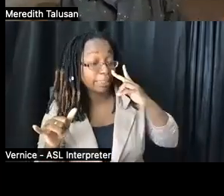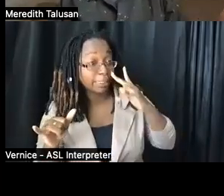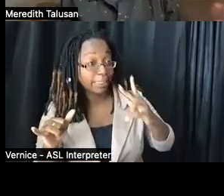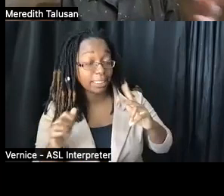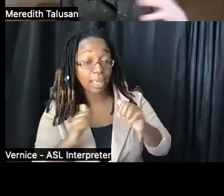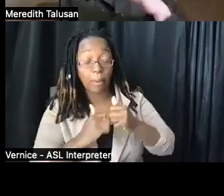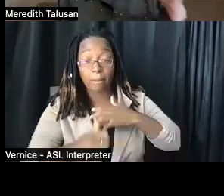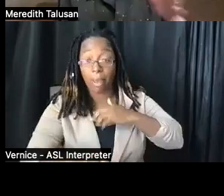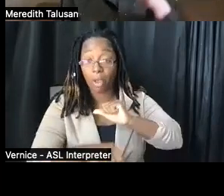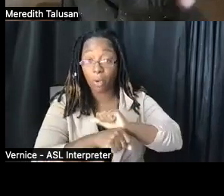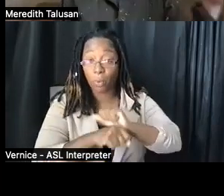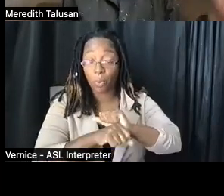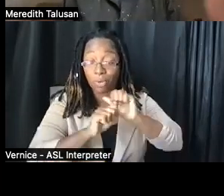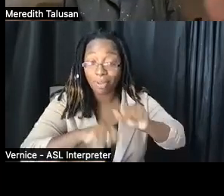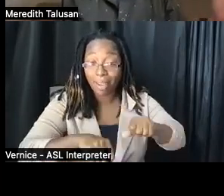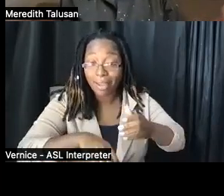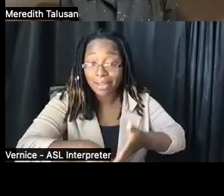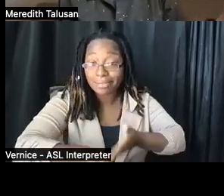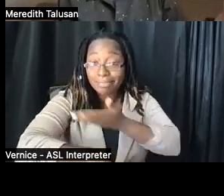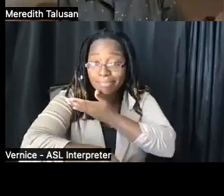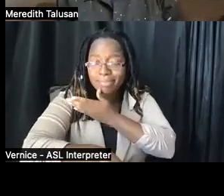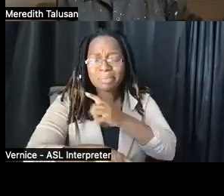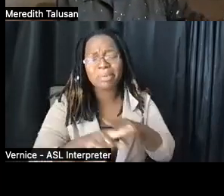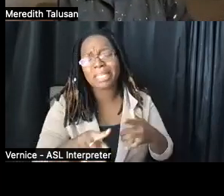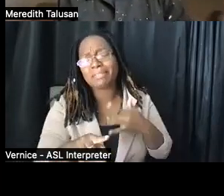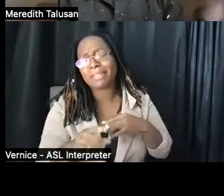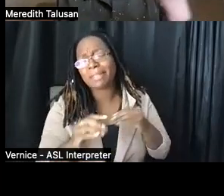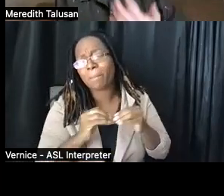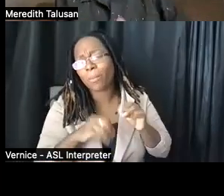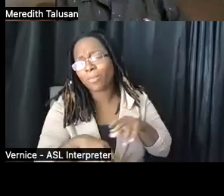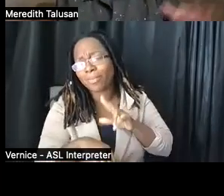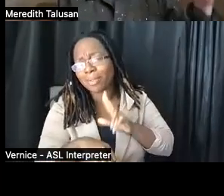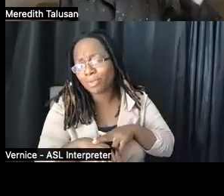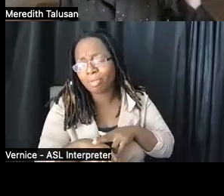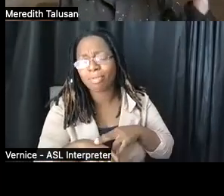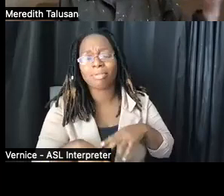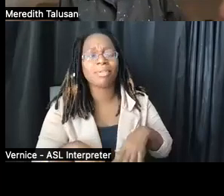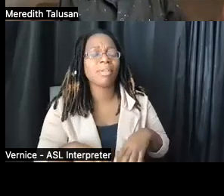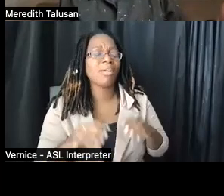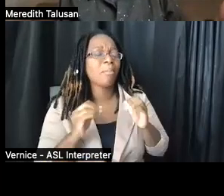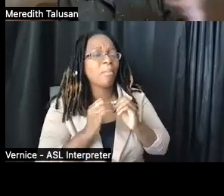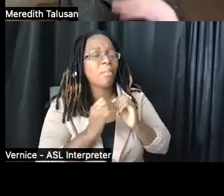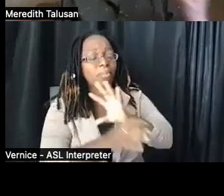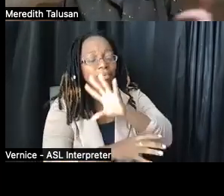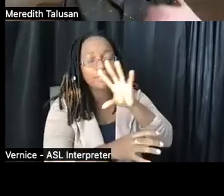and find ways to advance my work but, doing it organically. And being integrated